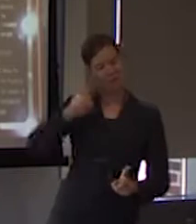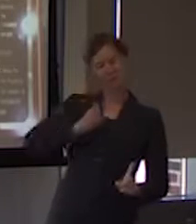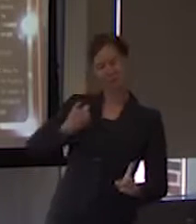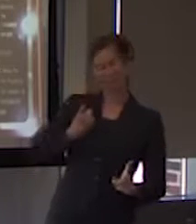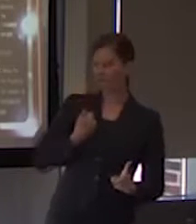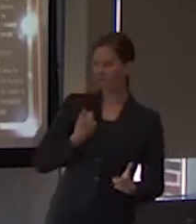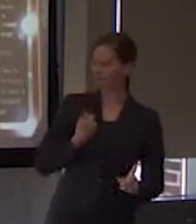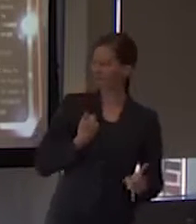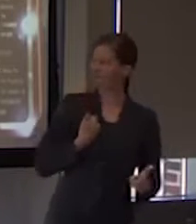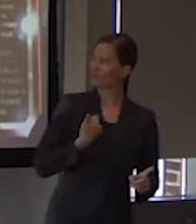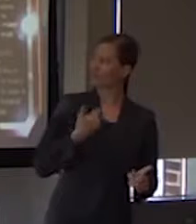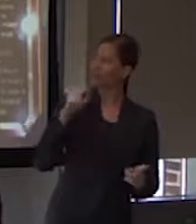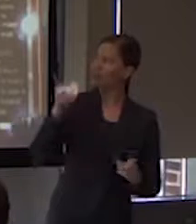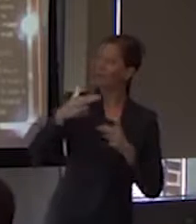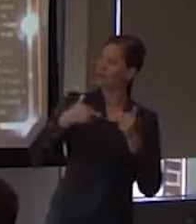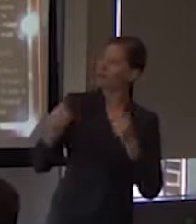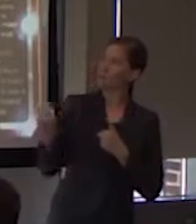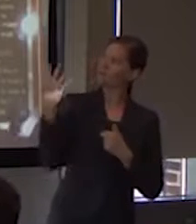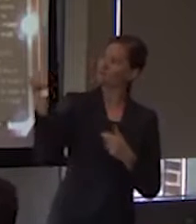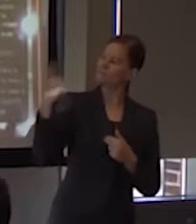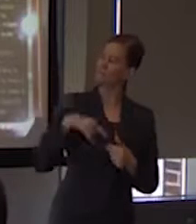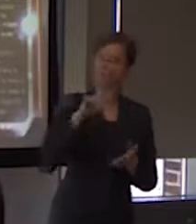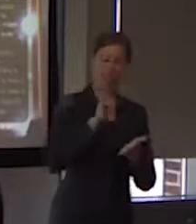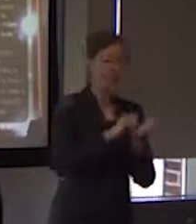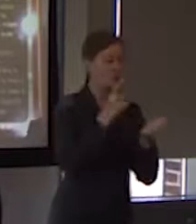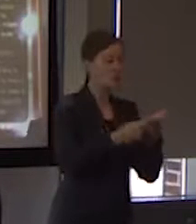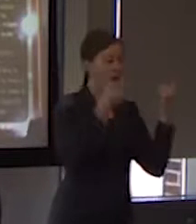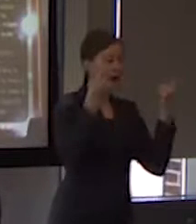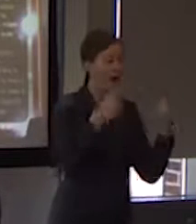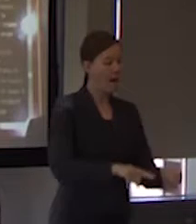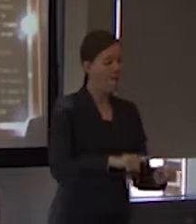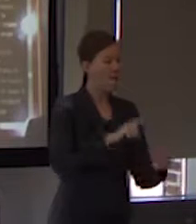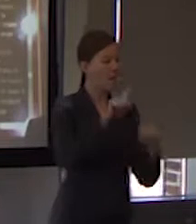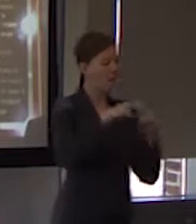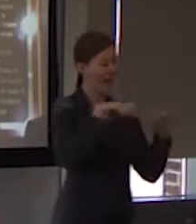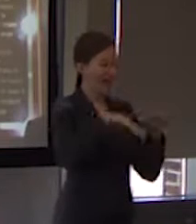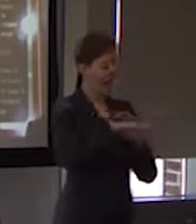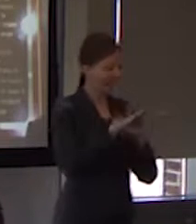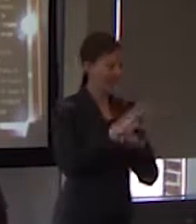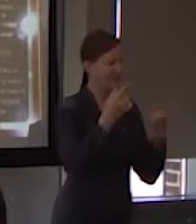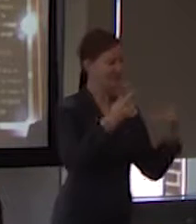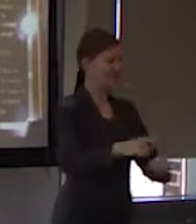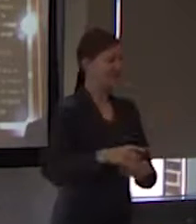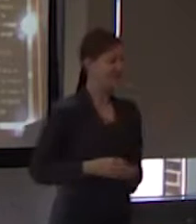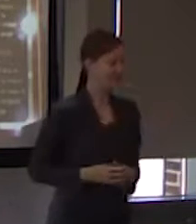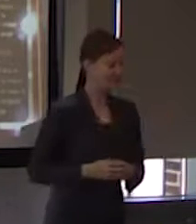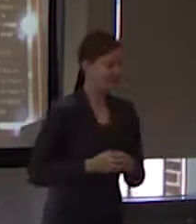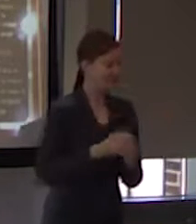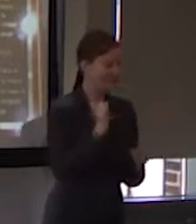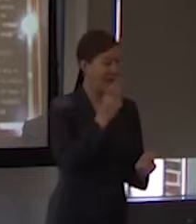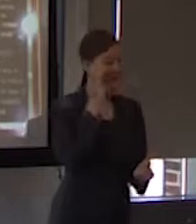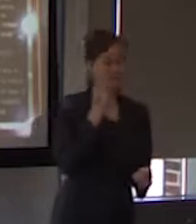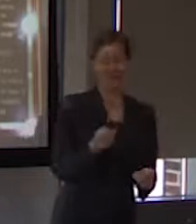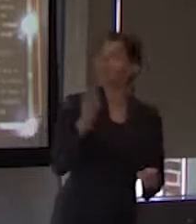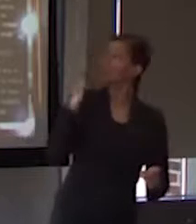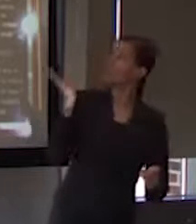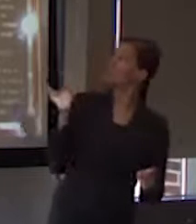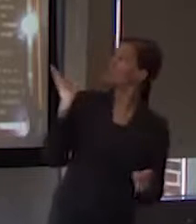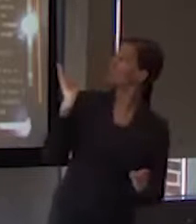in this slide. This is what happened when access is created. We can see it in the fact that one of my friends